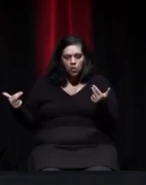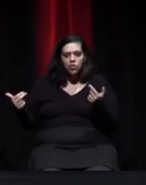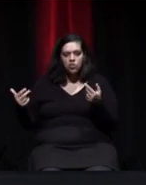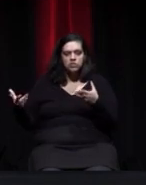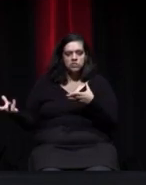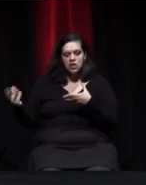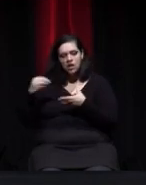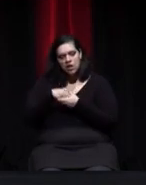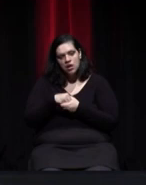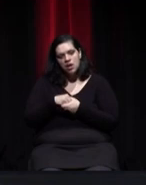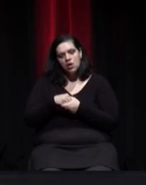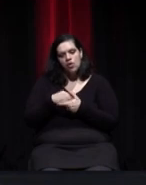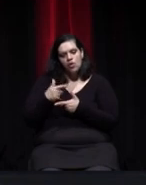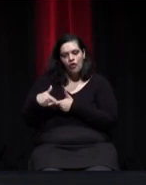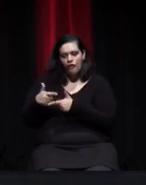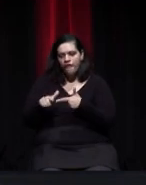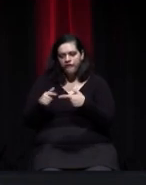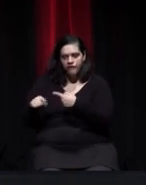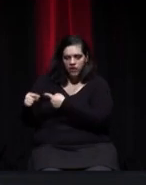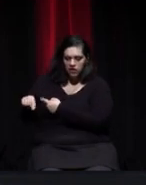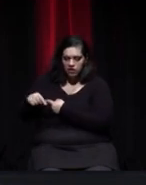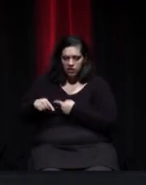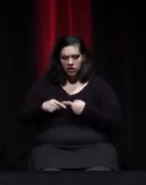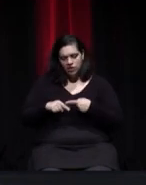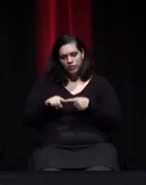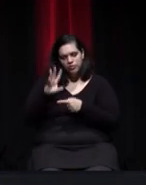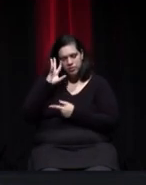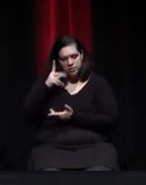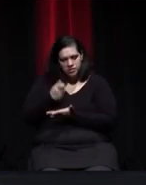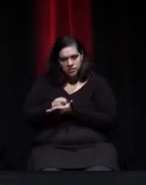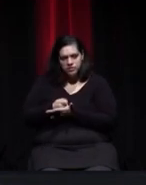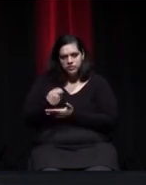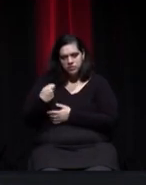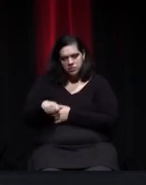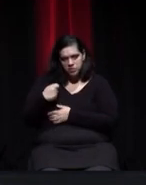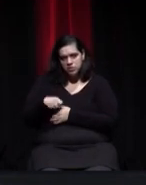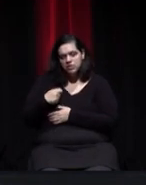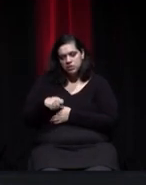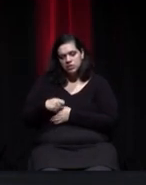decisively. I think we're still ruled